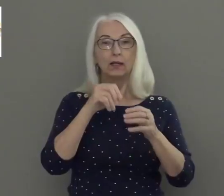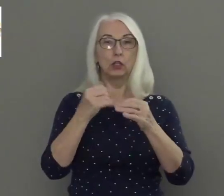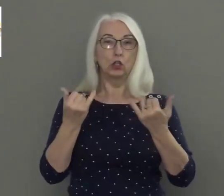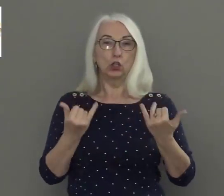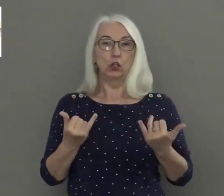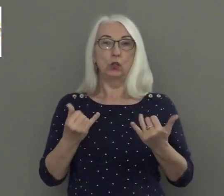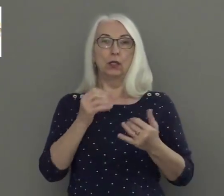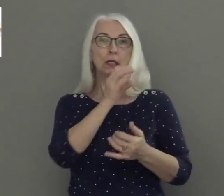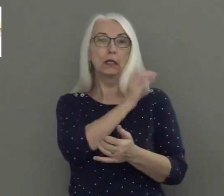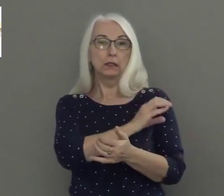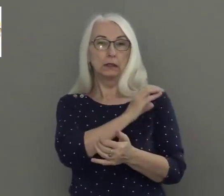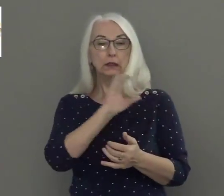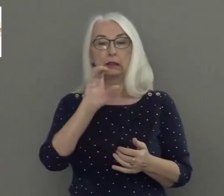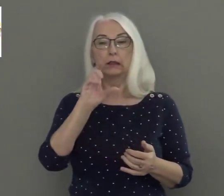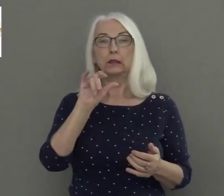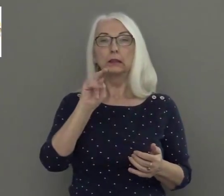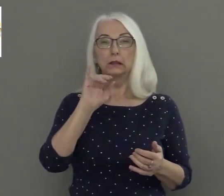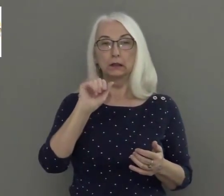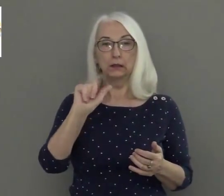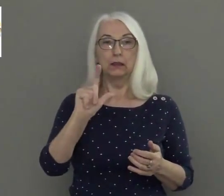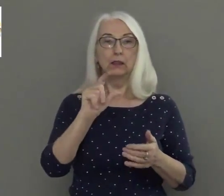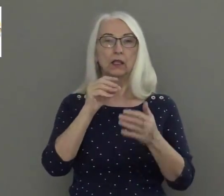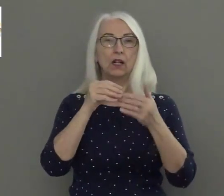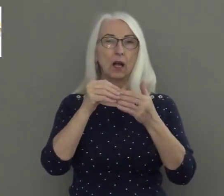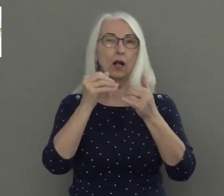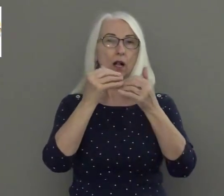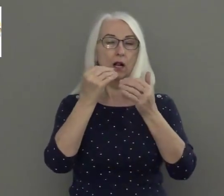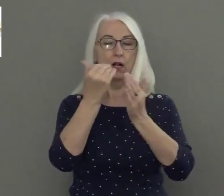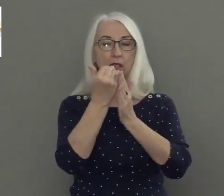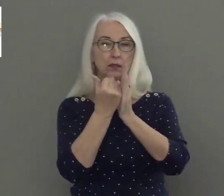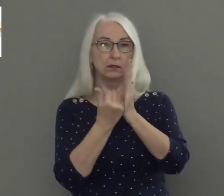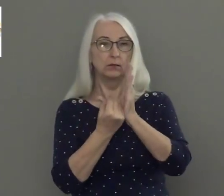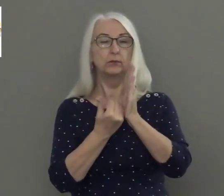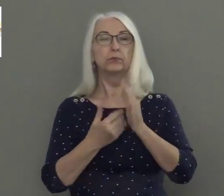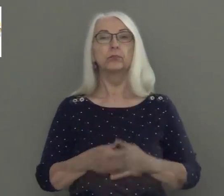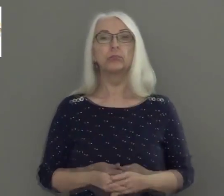in current clinical guidelines.